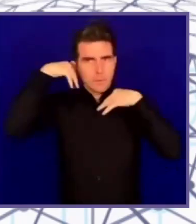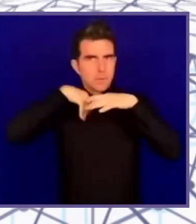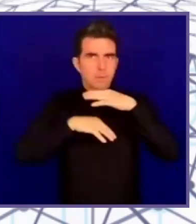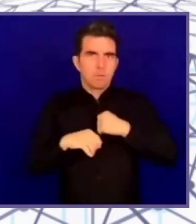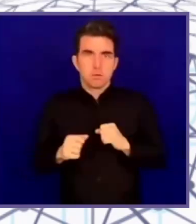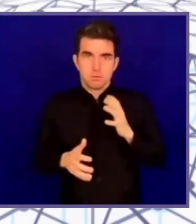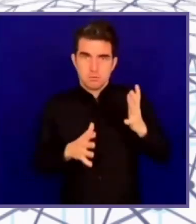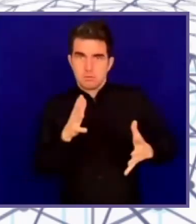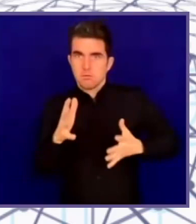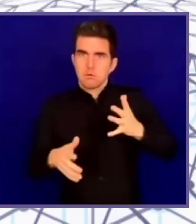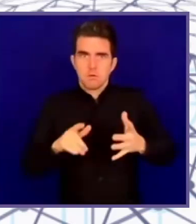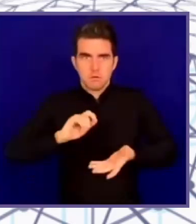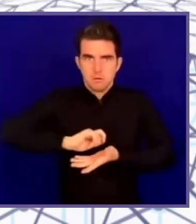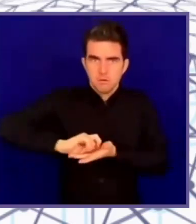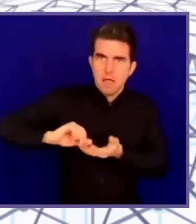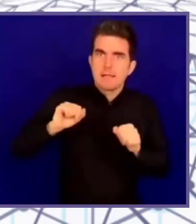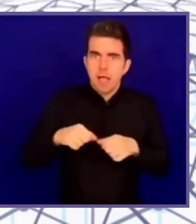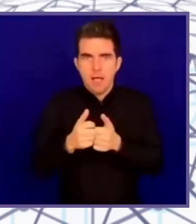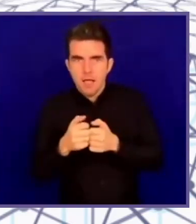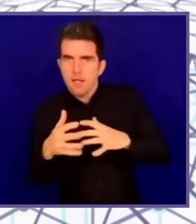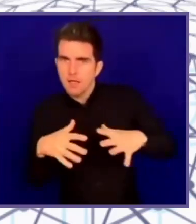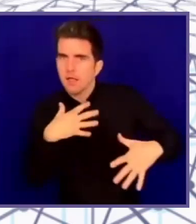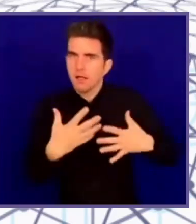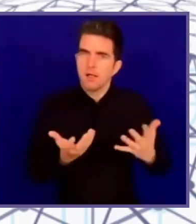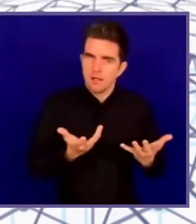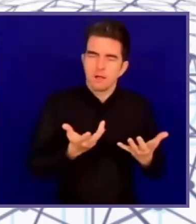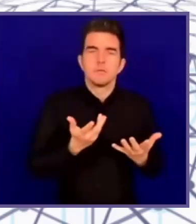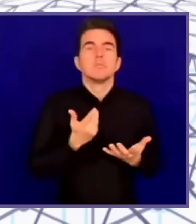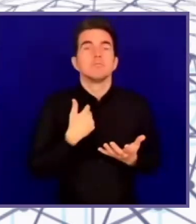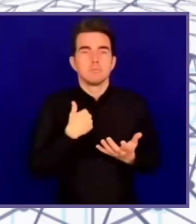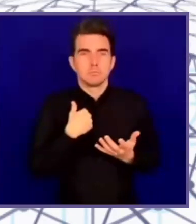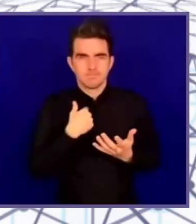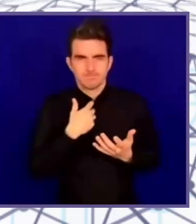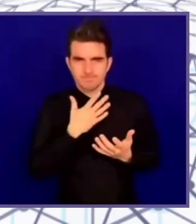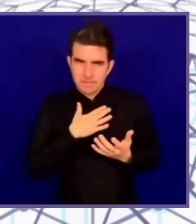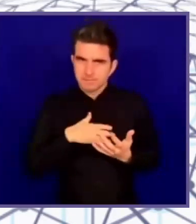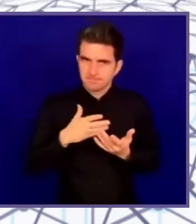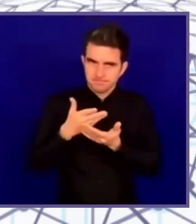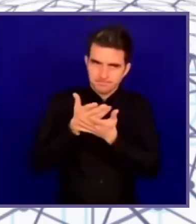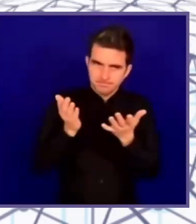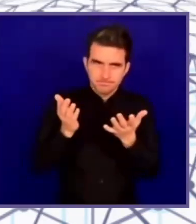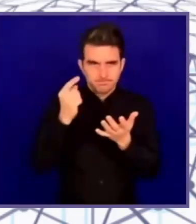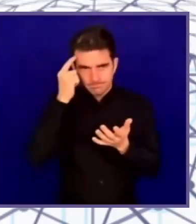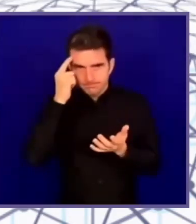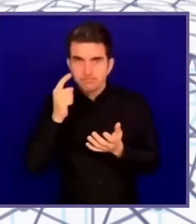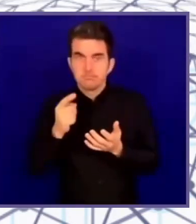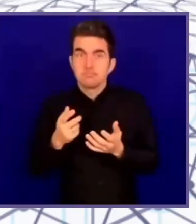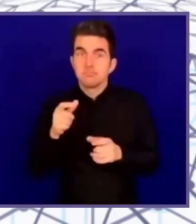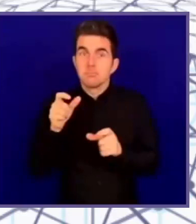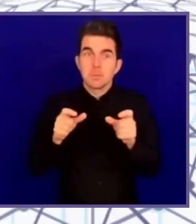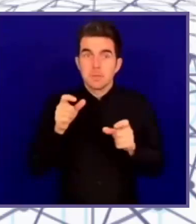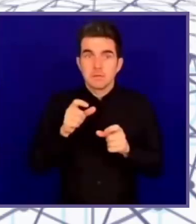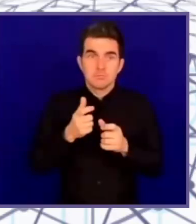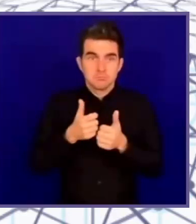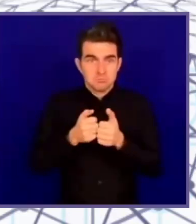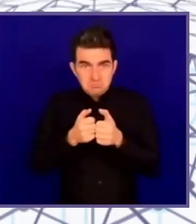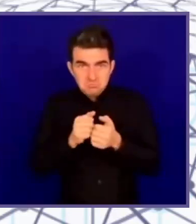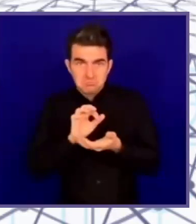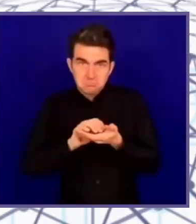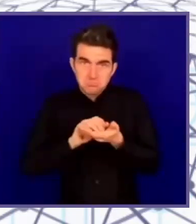or whatever. So the reason I started this journey was because as a medical student, 30 years ago,